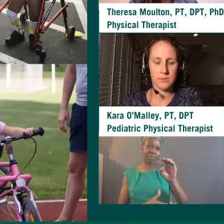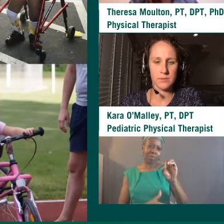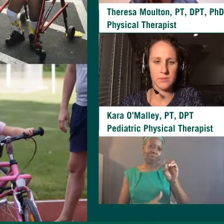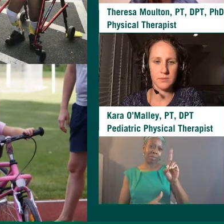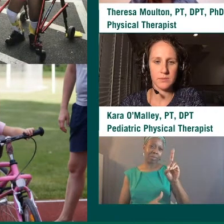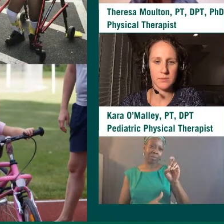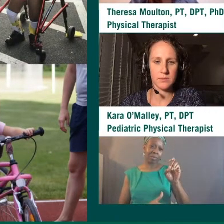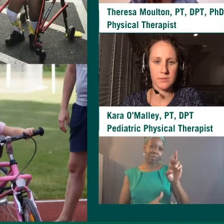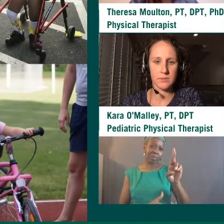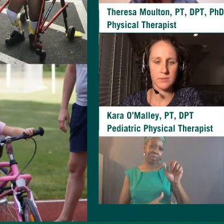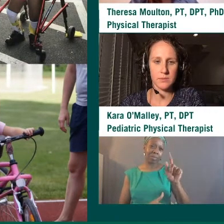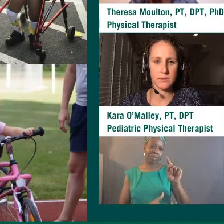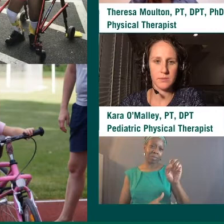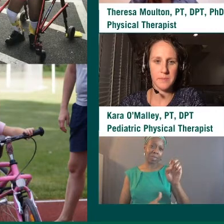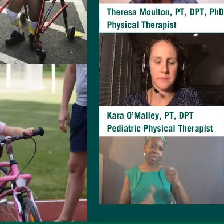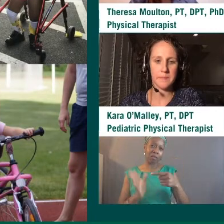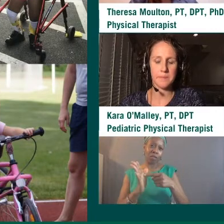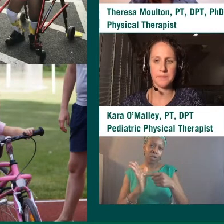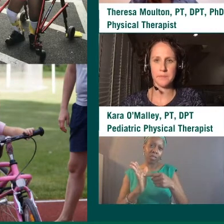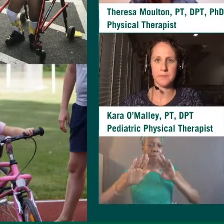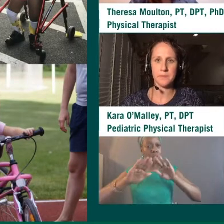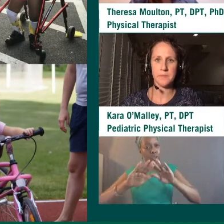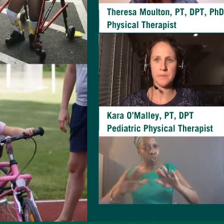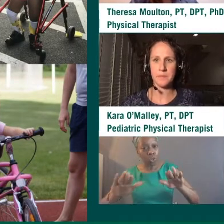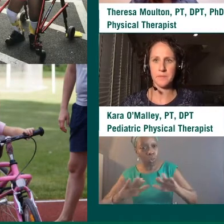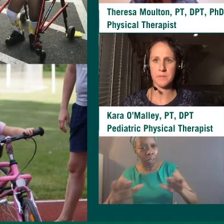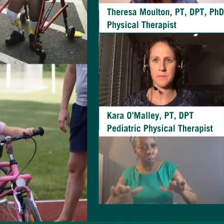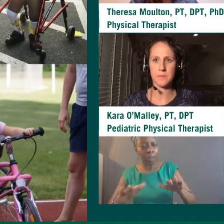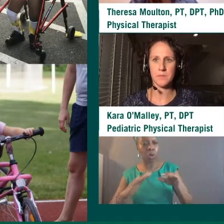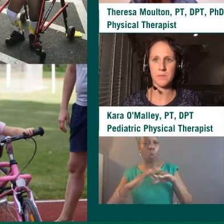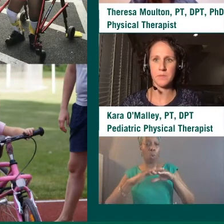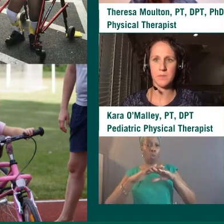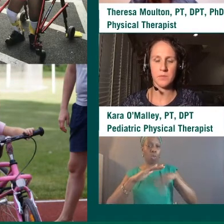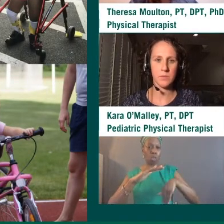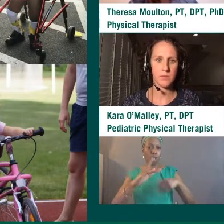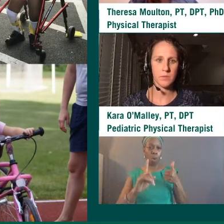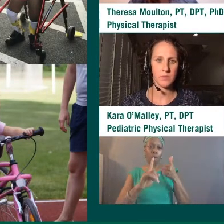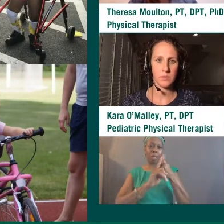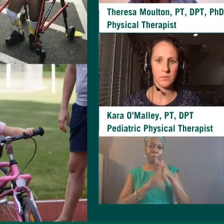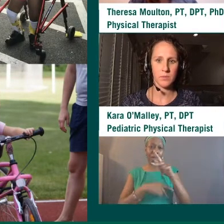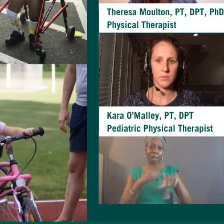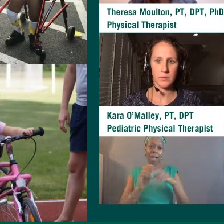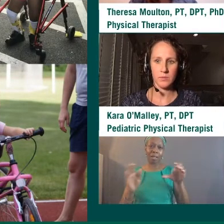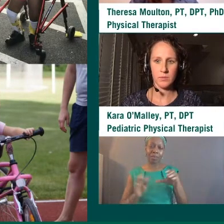or doing lower impact kinds of activities or more vigorous ways. Maybe you play on a sports team